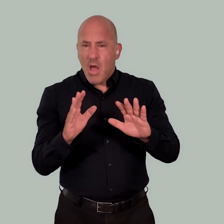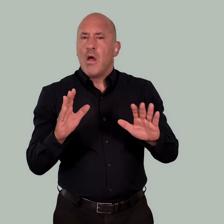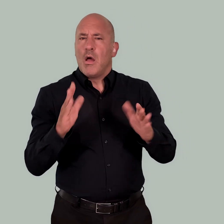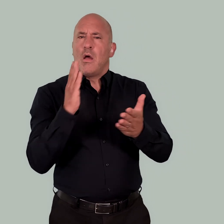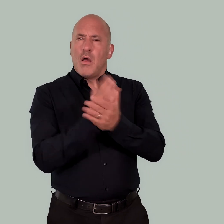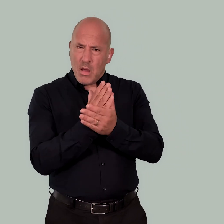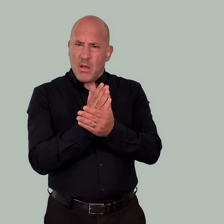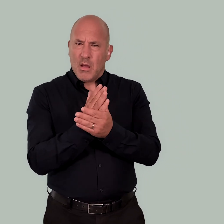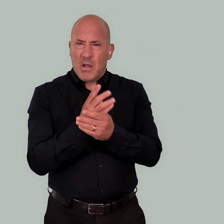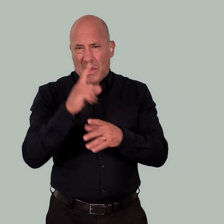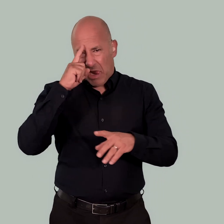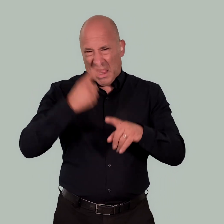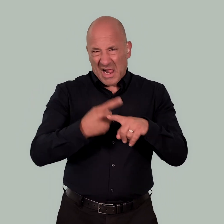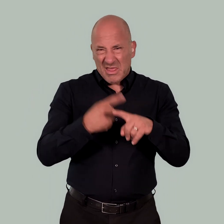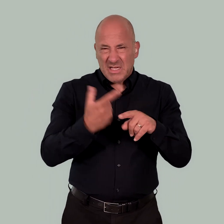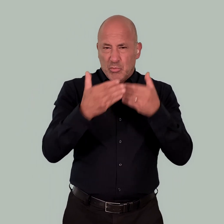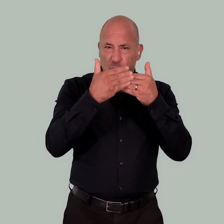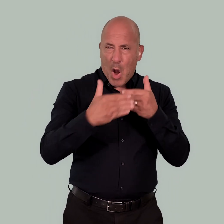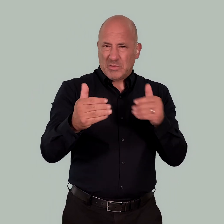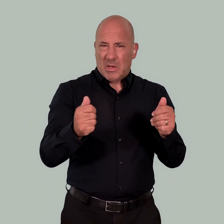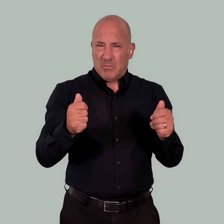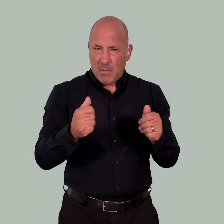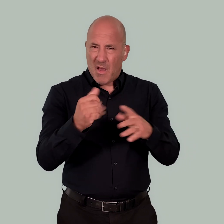show a slow but steady increase in prevalence